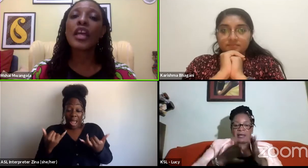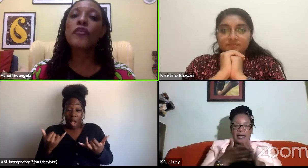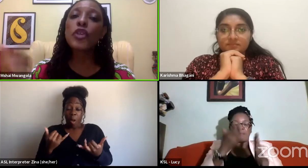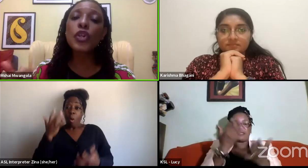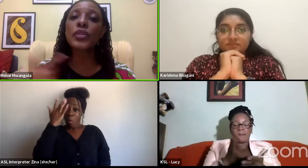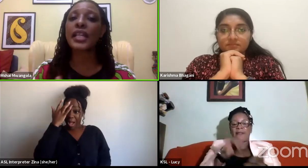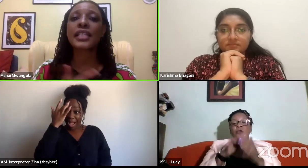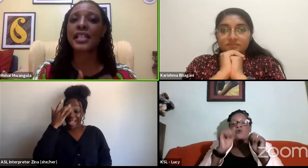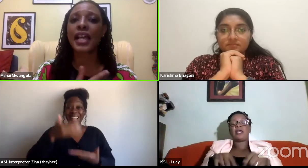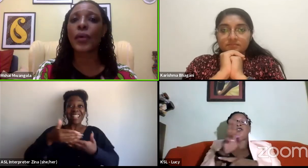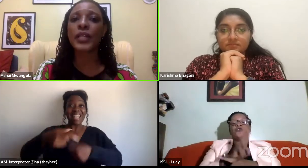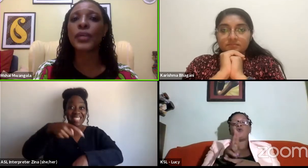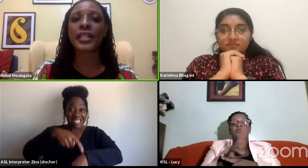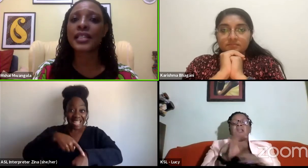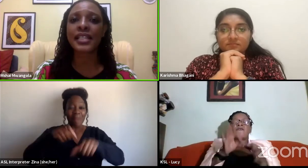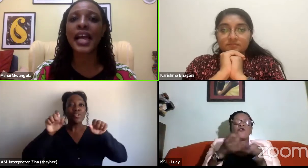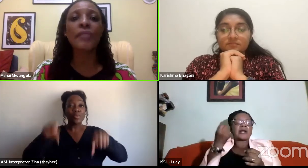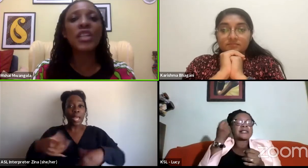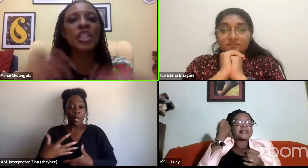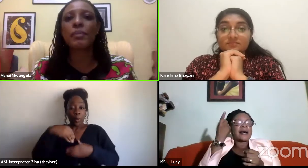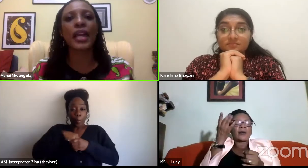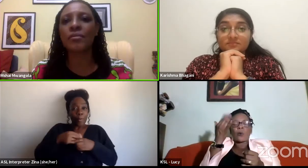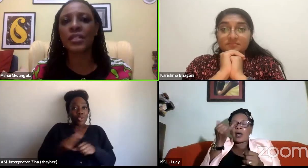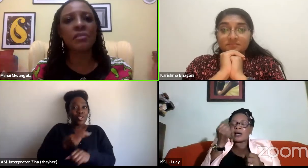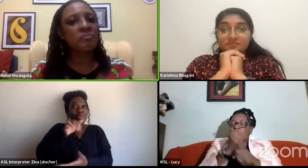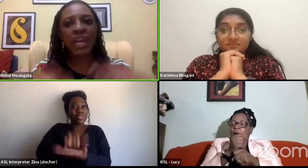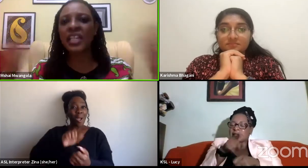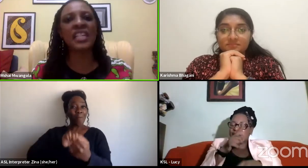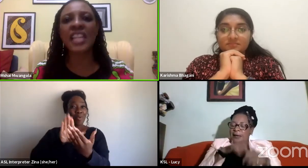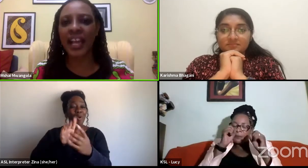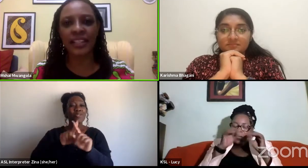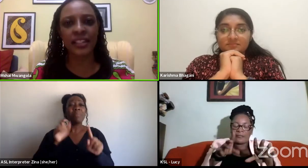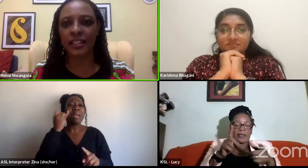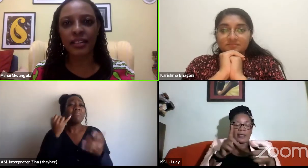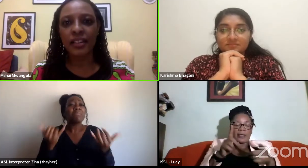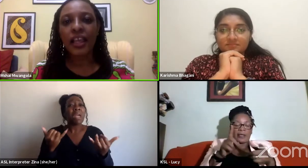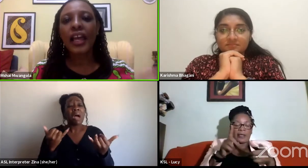If you don't understand why it worked this time, it just becomes an easy accident."